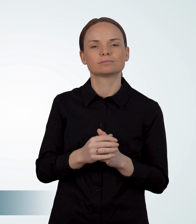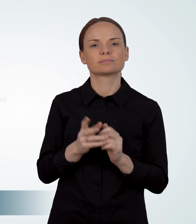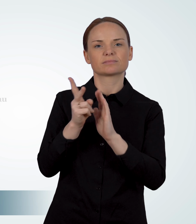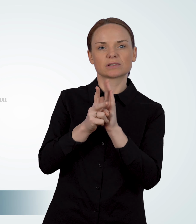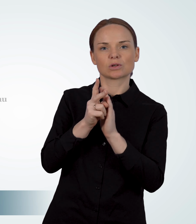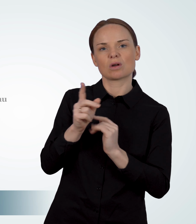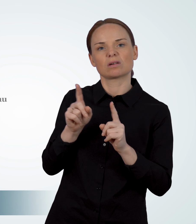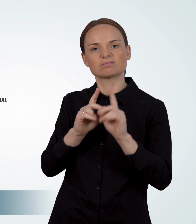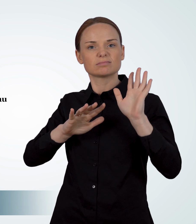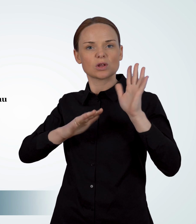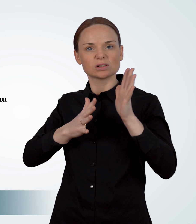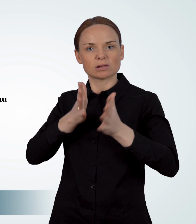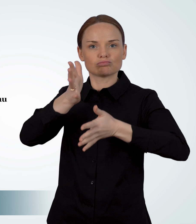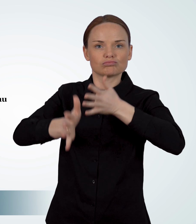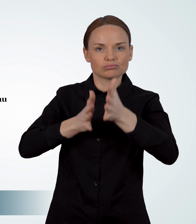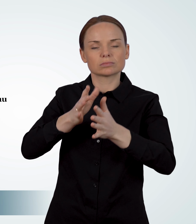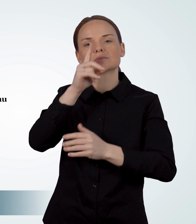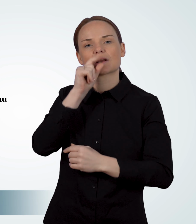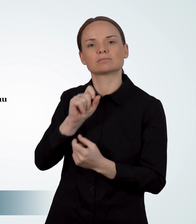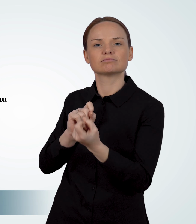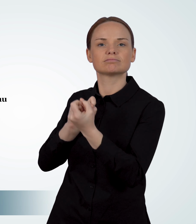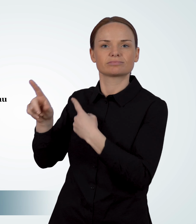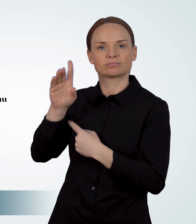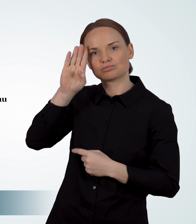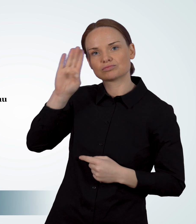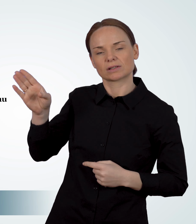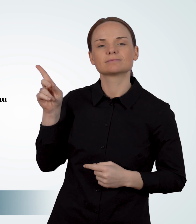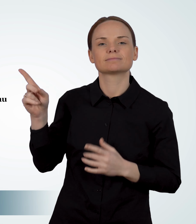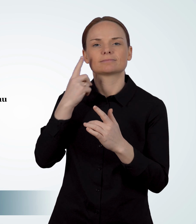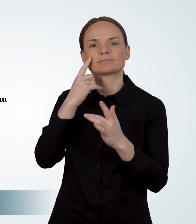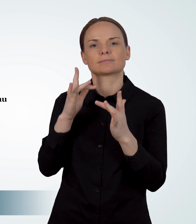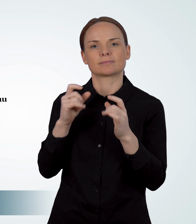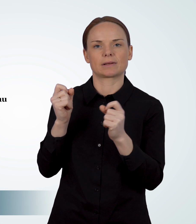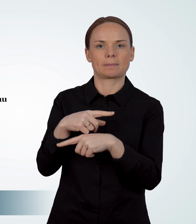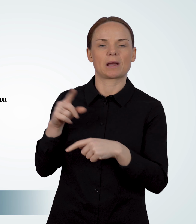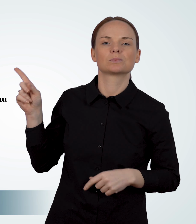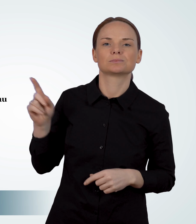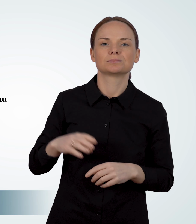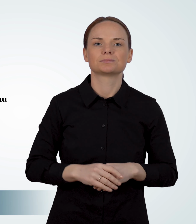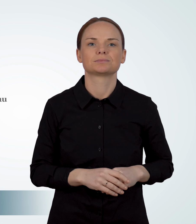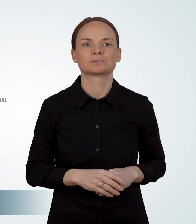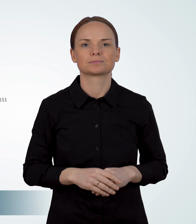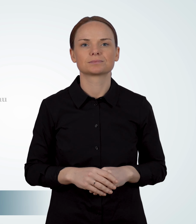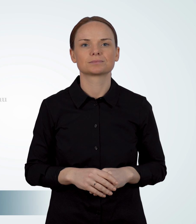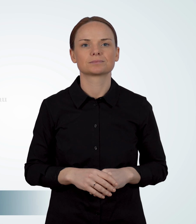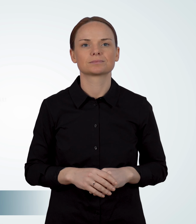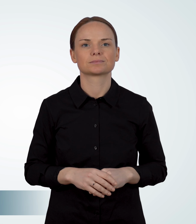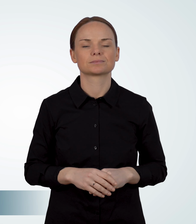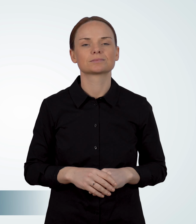To give us a video or audio response, including in Auslan, please email HousingandHomelessnessPlan@dss.gov.au for help.